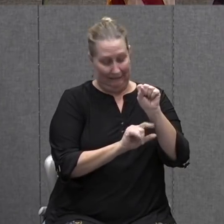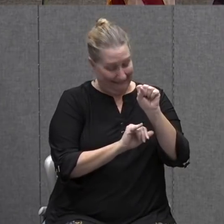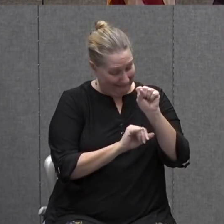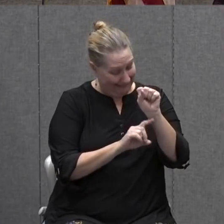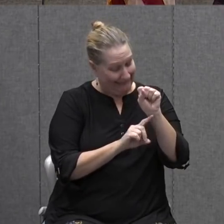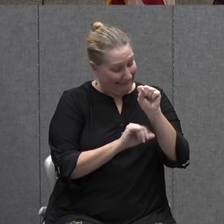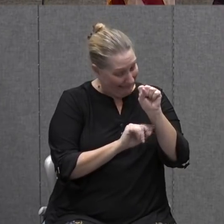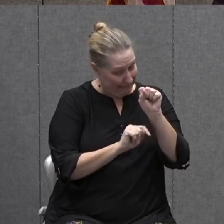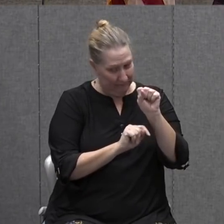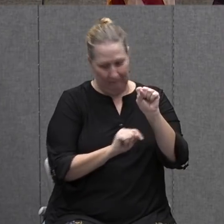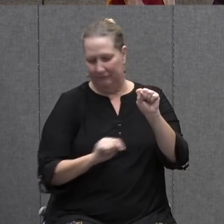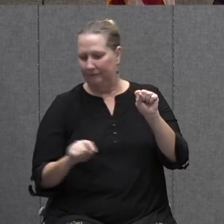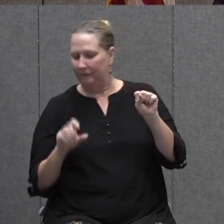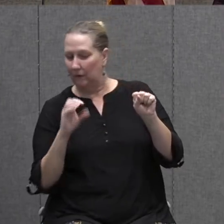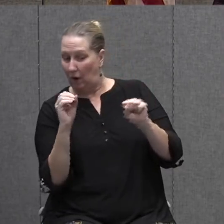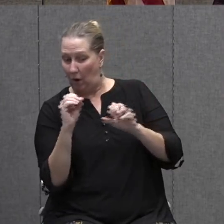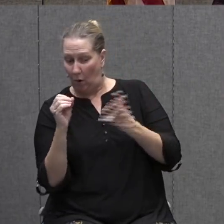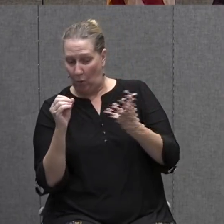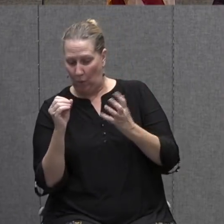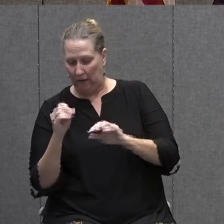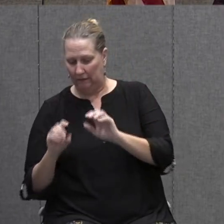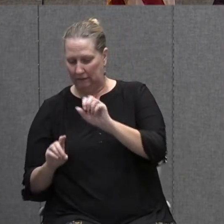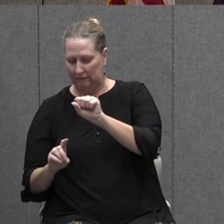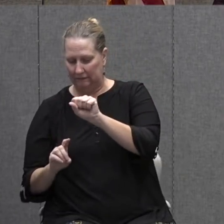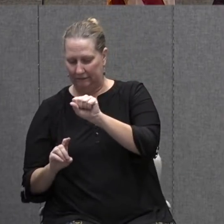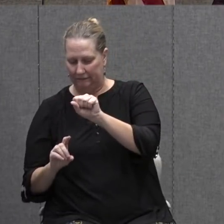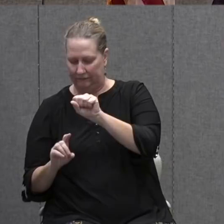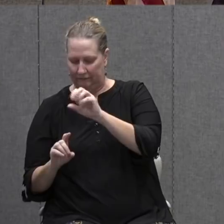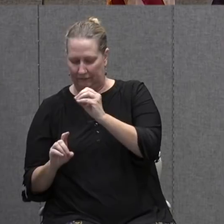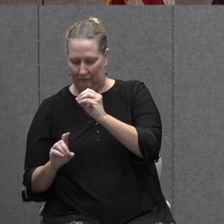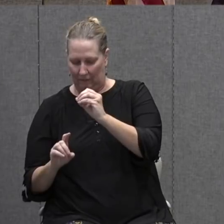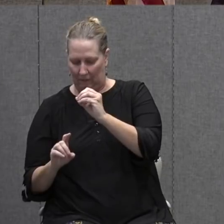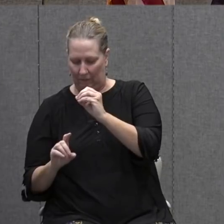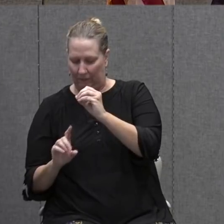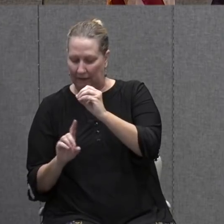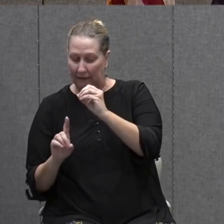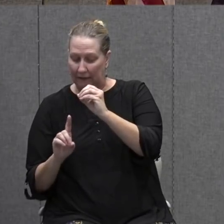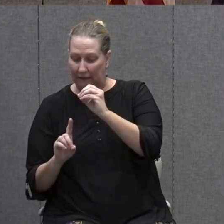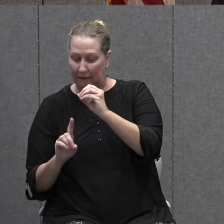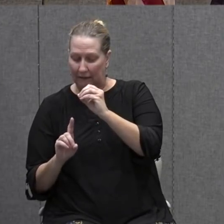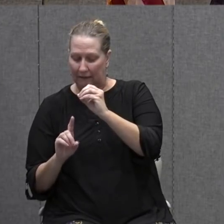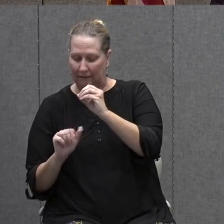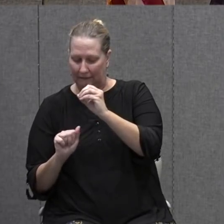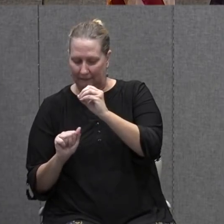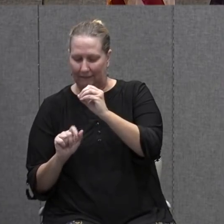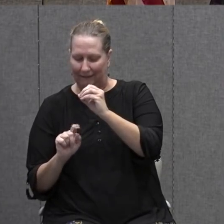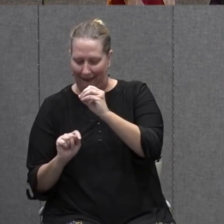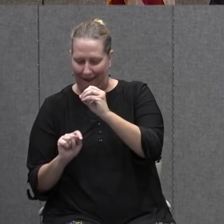one, two, three. Hopefully you can see that clearly where you are.